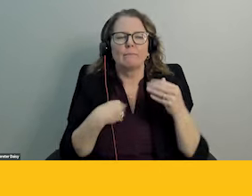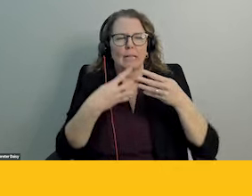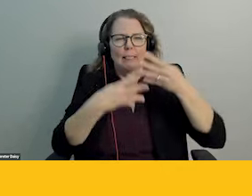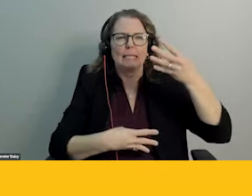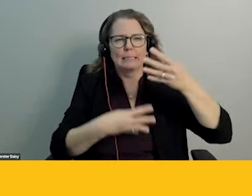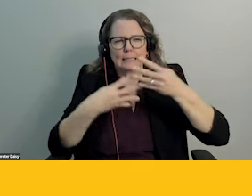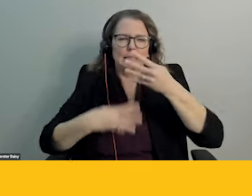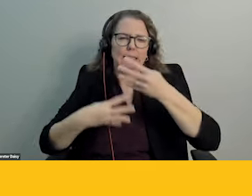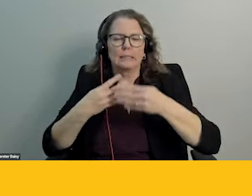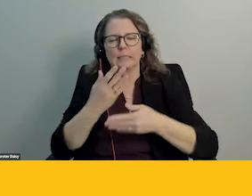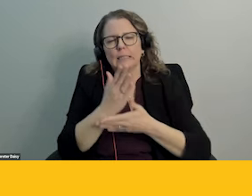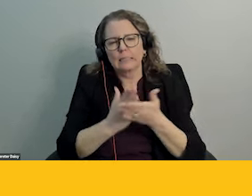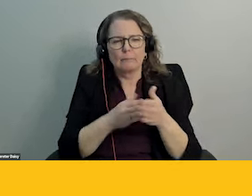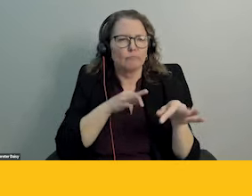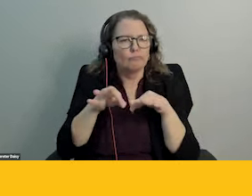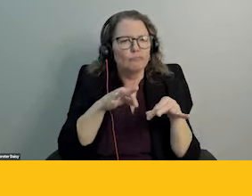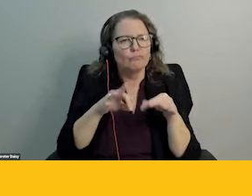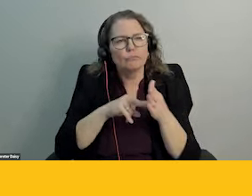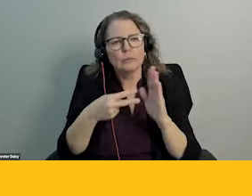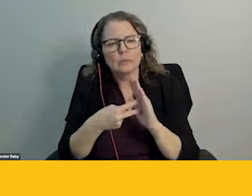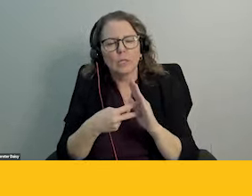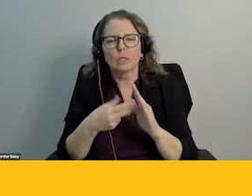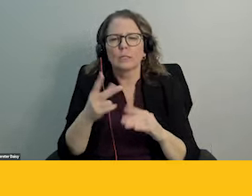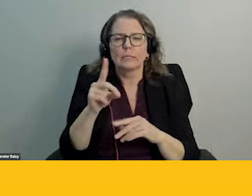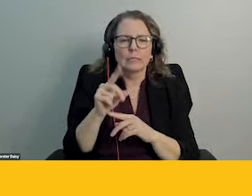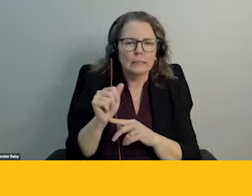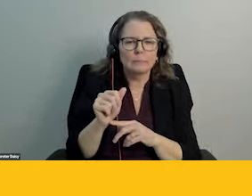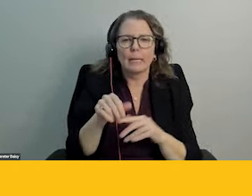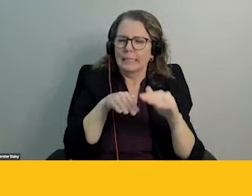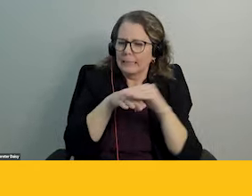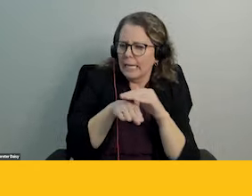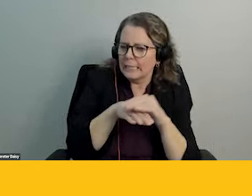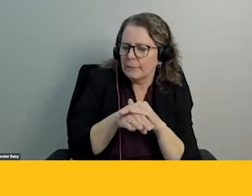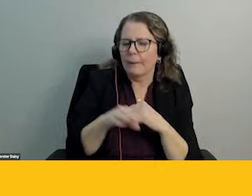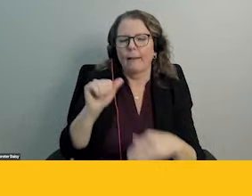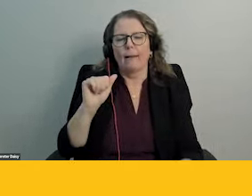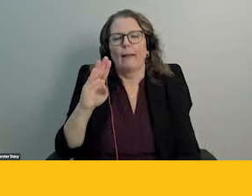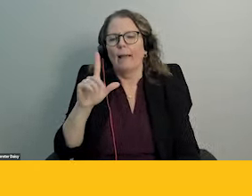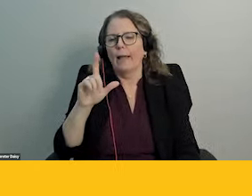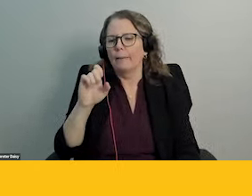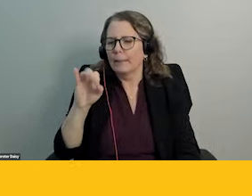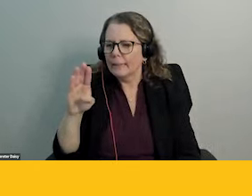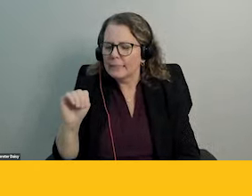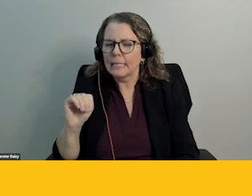of a few definitions explaining disability, accessibility, ableism, and intersectionality.